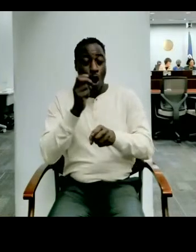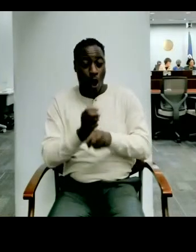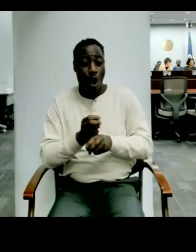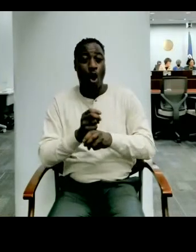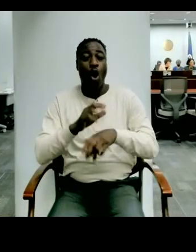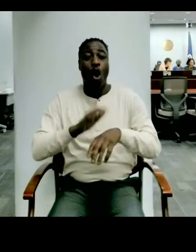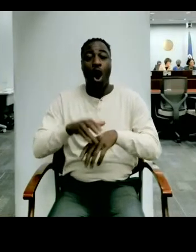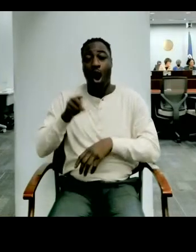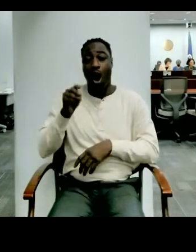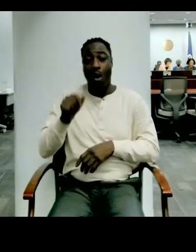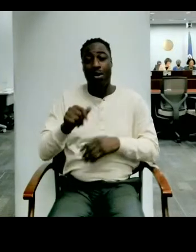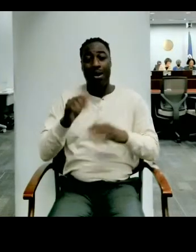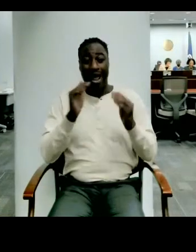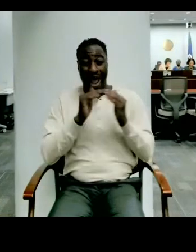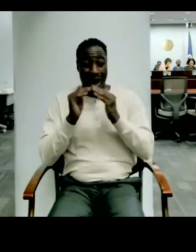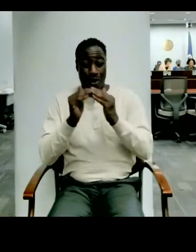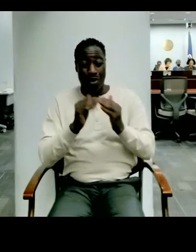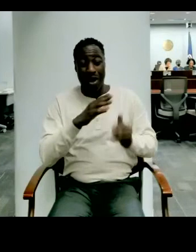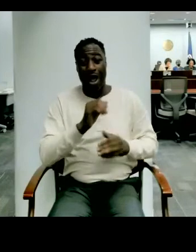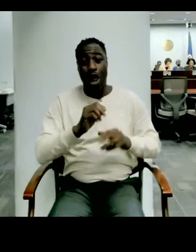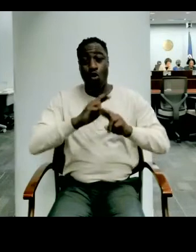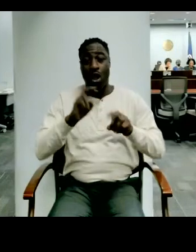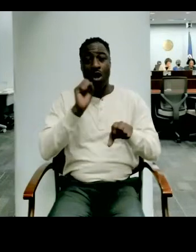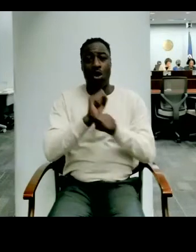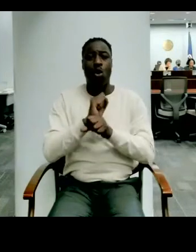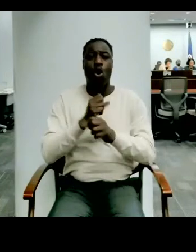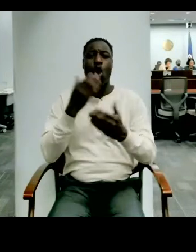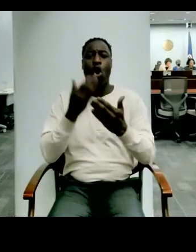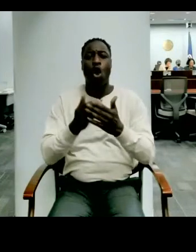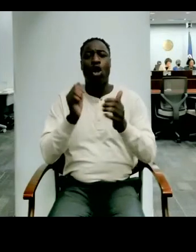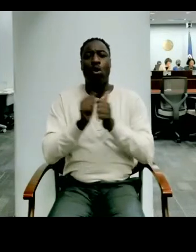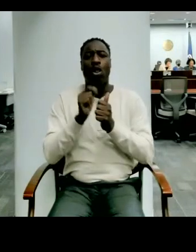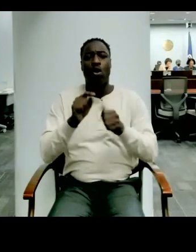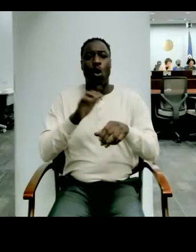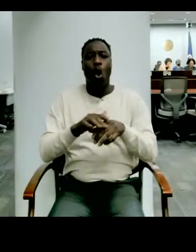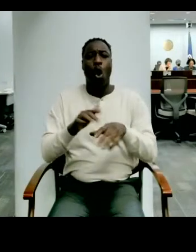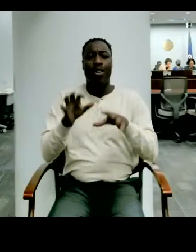compensation equity and are ready to work closely with you on this important issue.